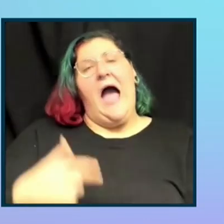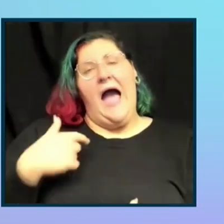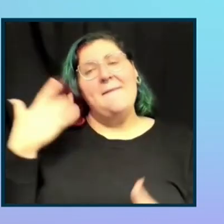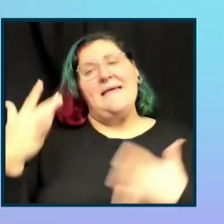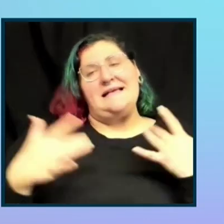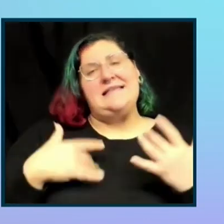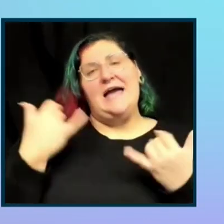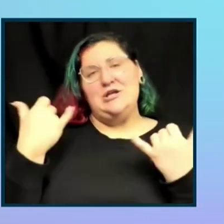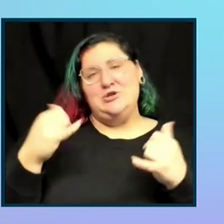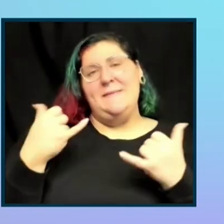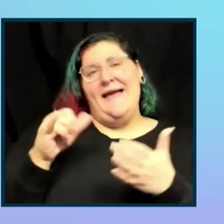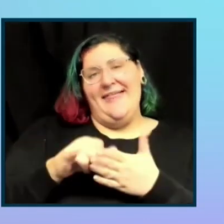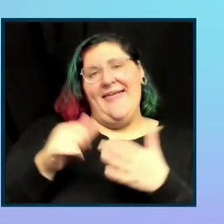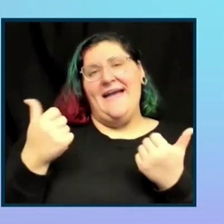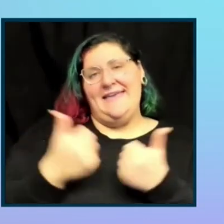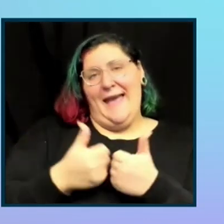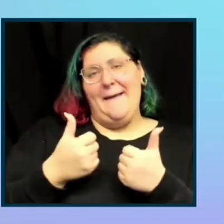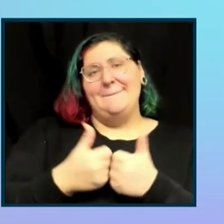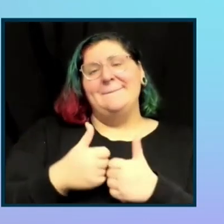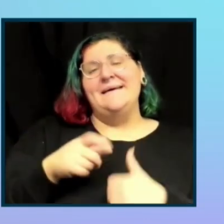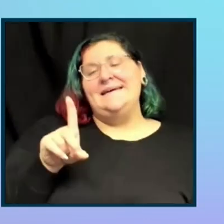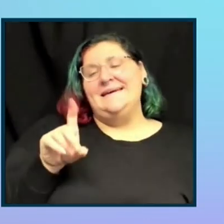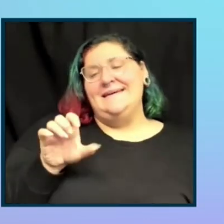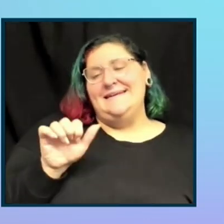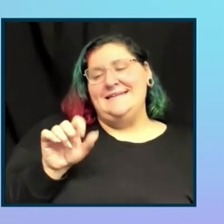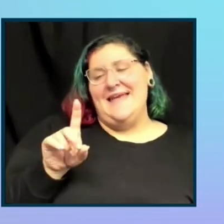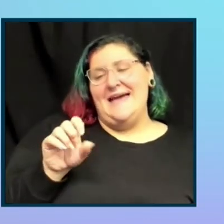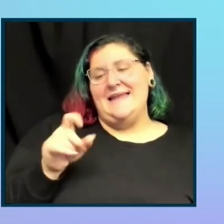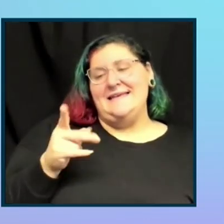with Dead Space three, when I eventually go to that at some point.